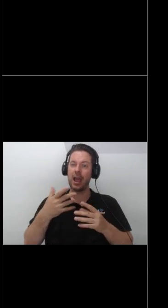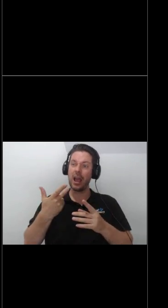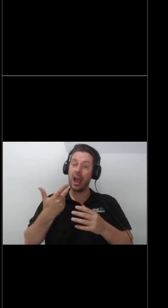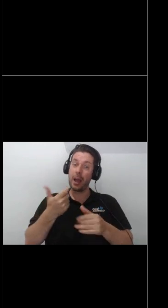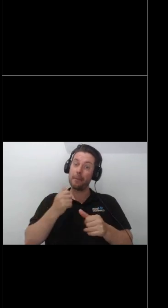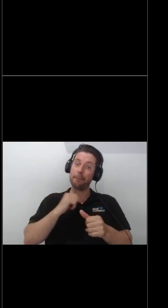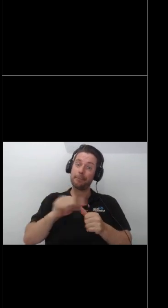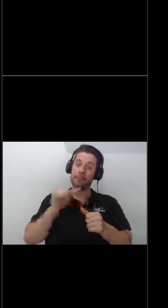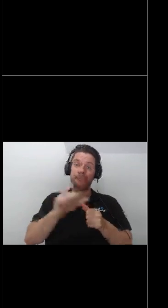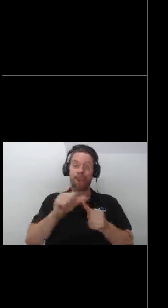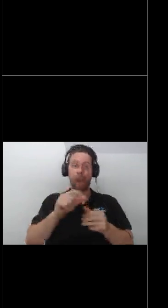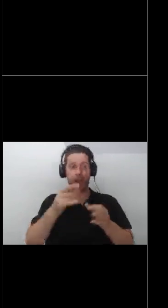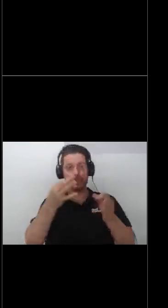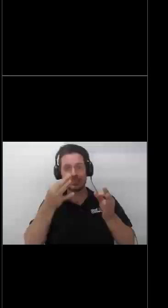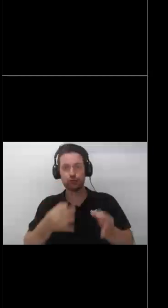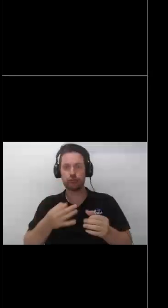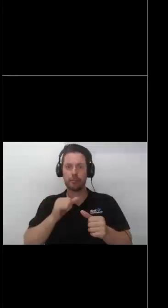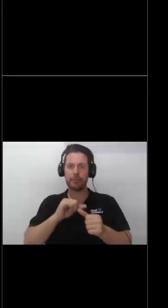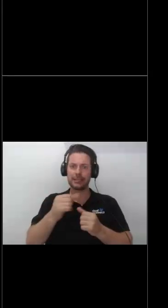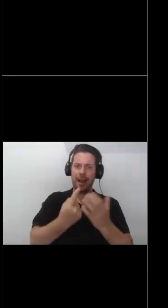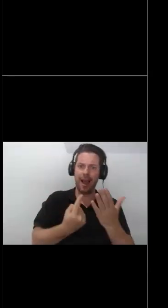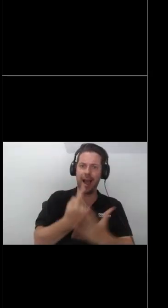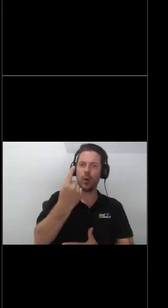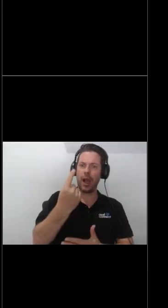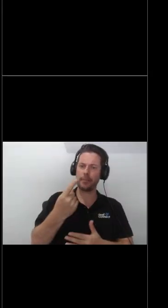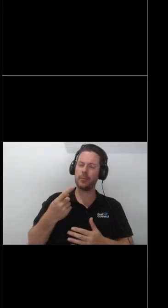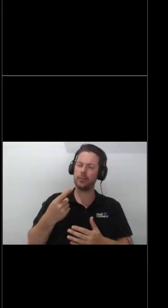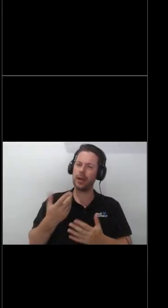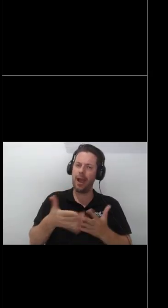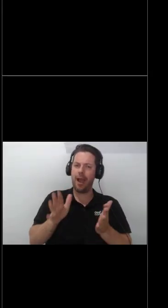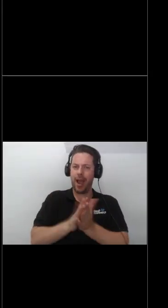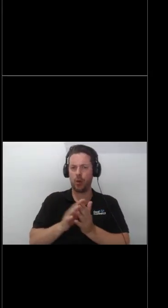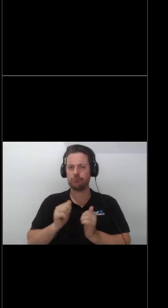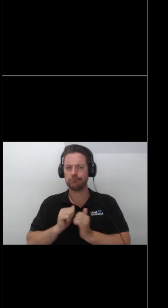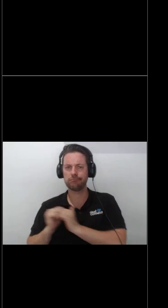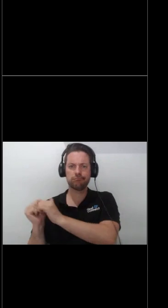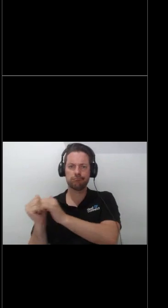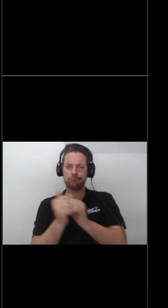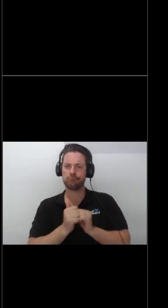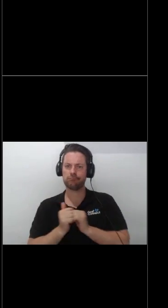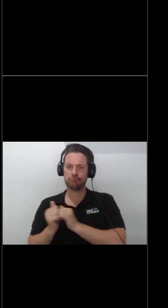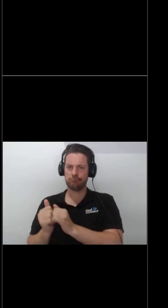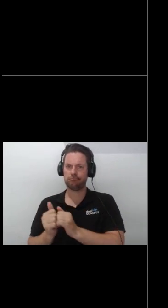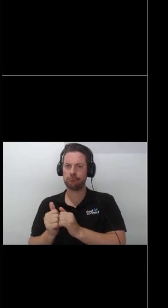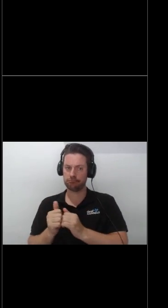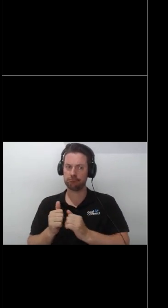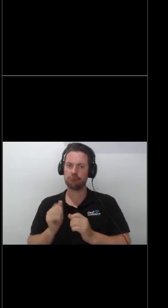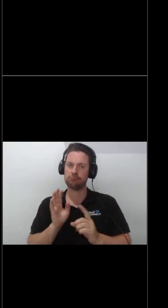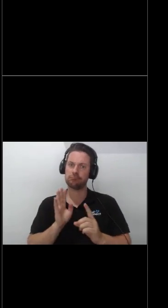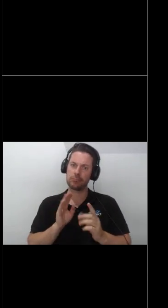rather than an adversarial approach. Now, again,